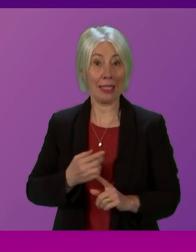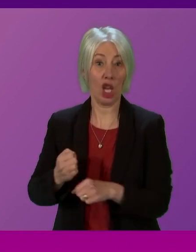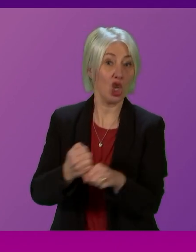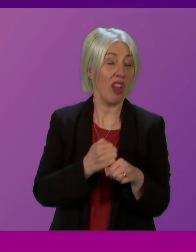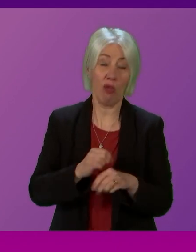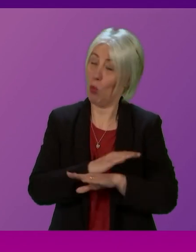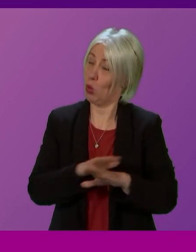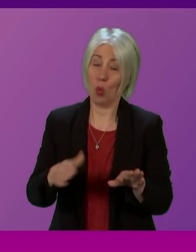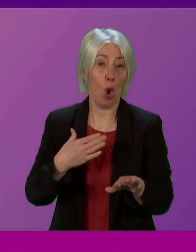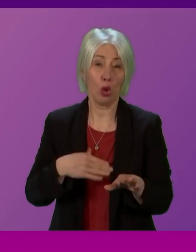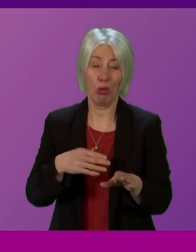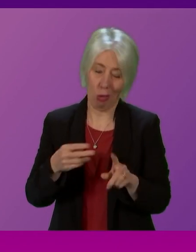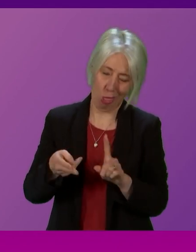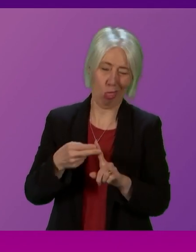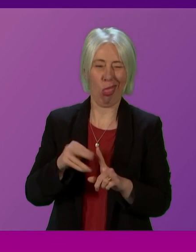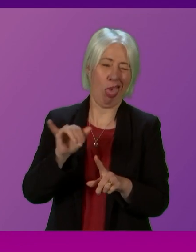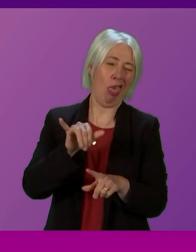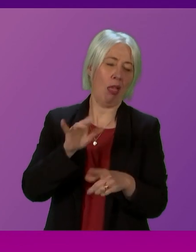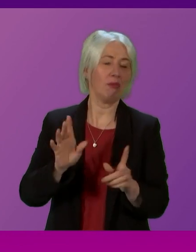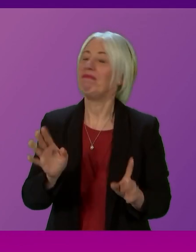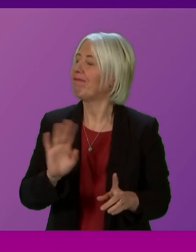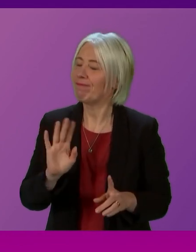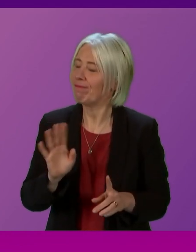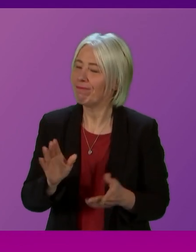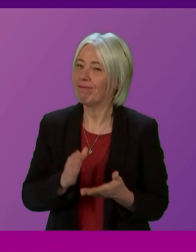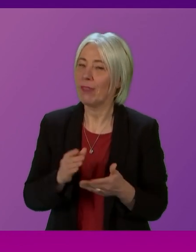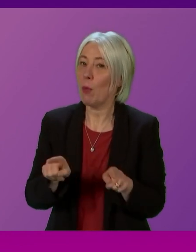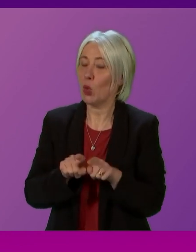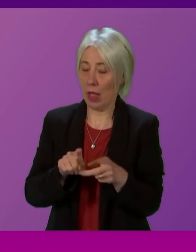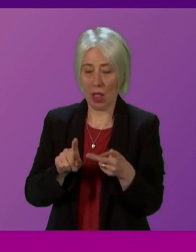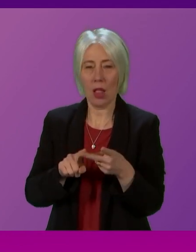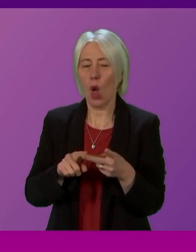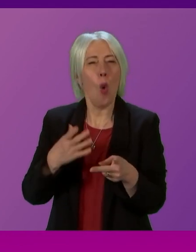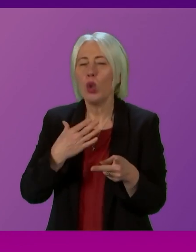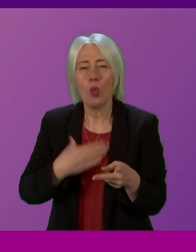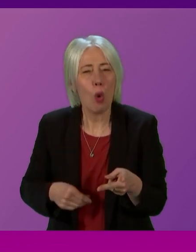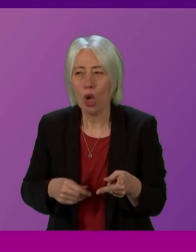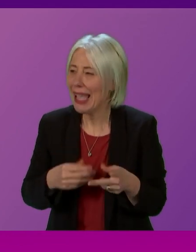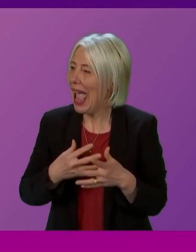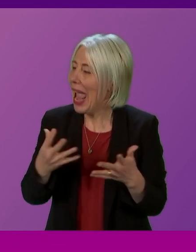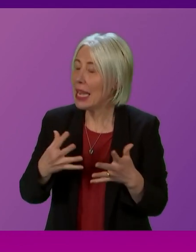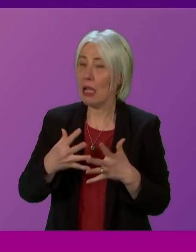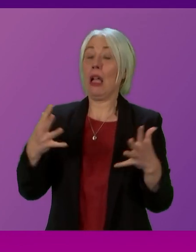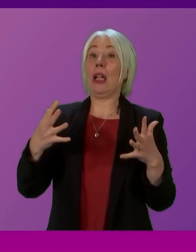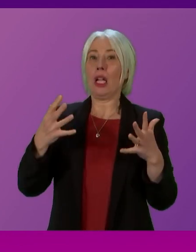That is important. Secondly, we should not cause undue concern among the public.